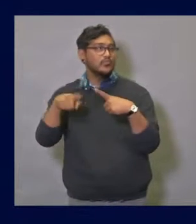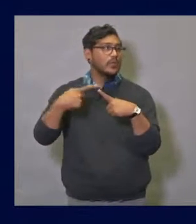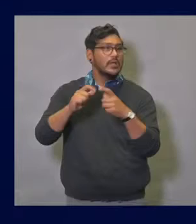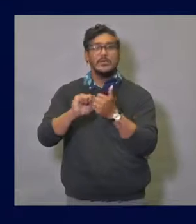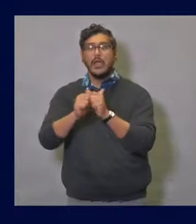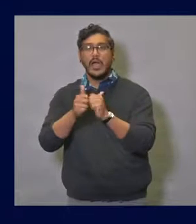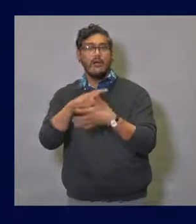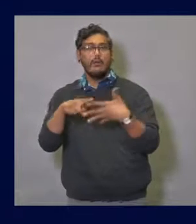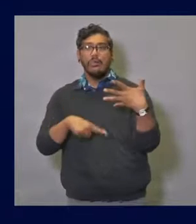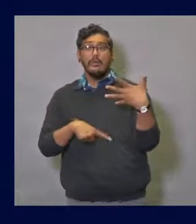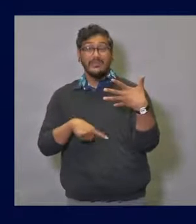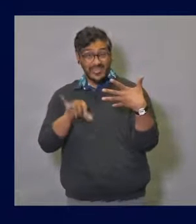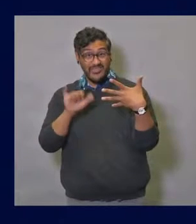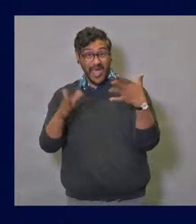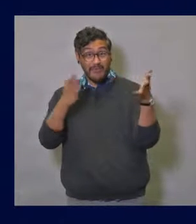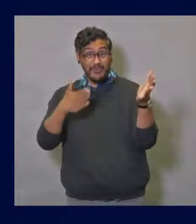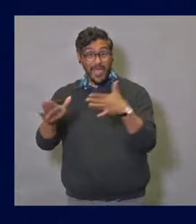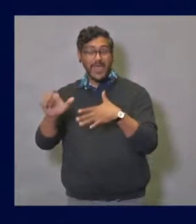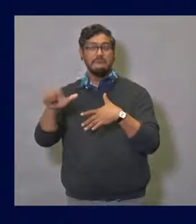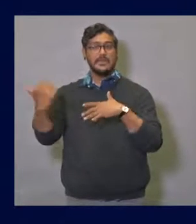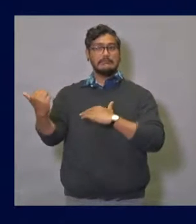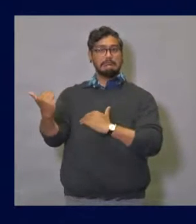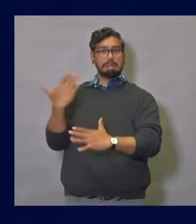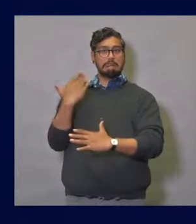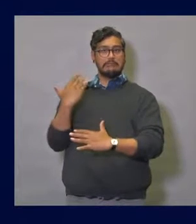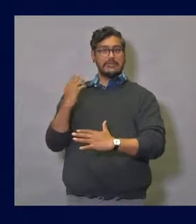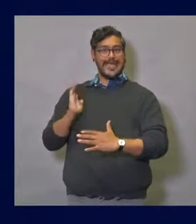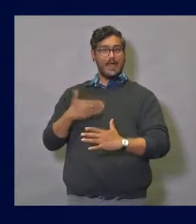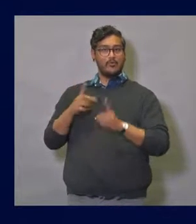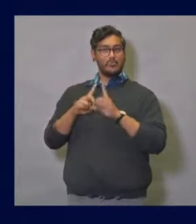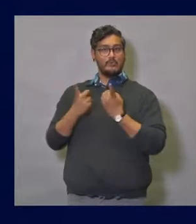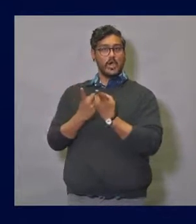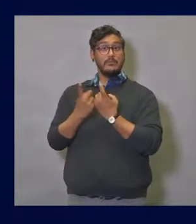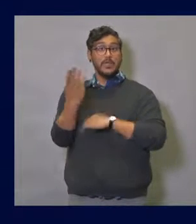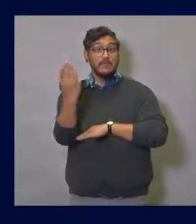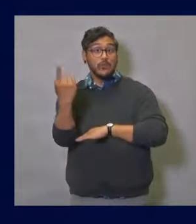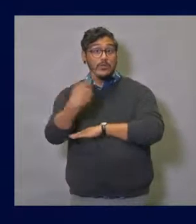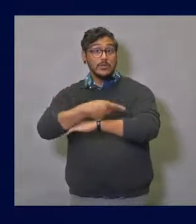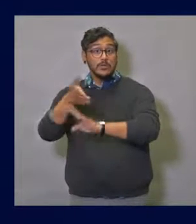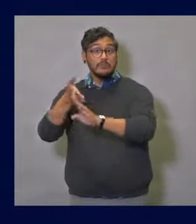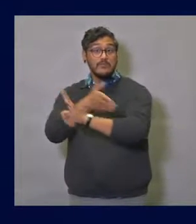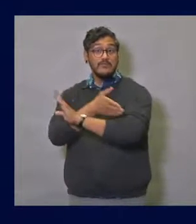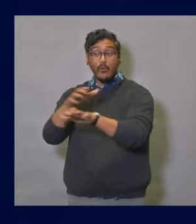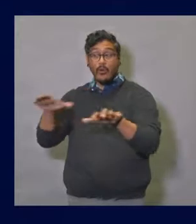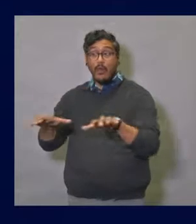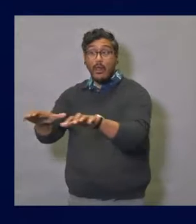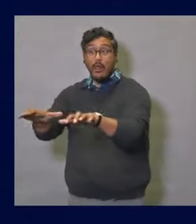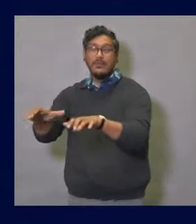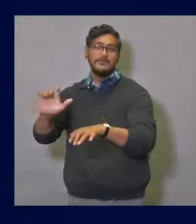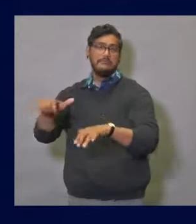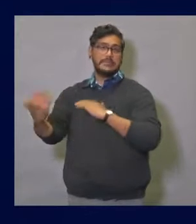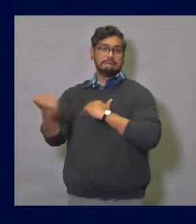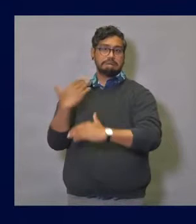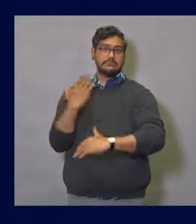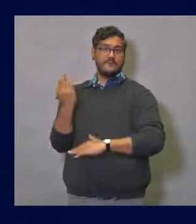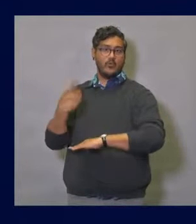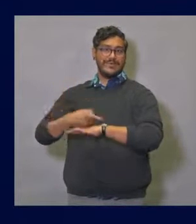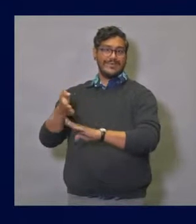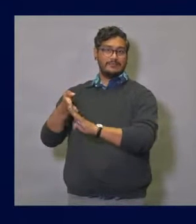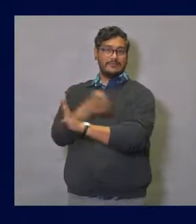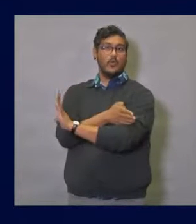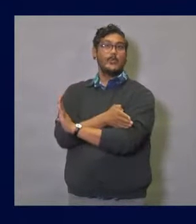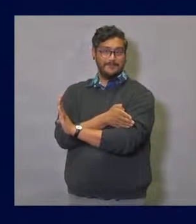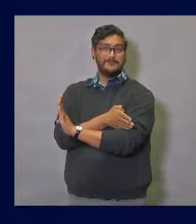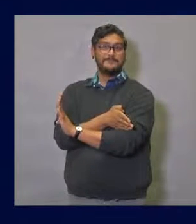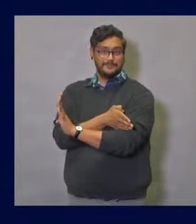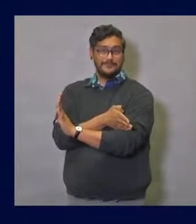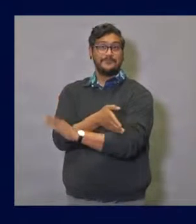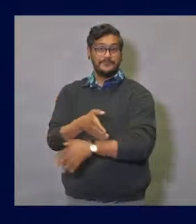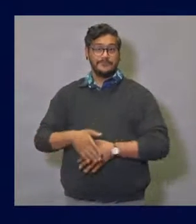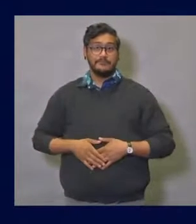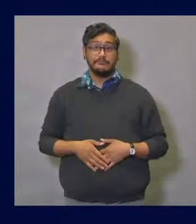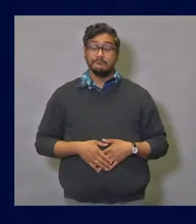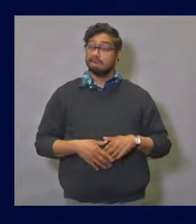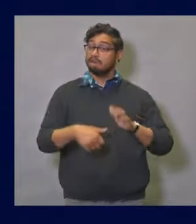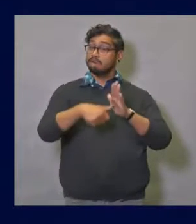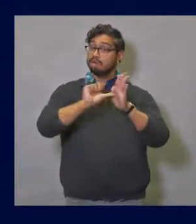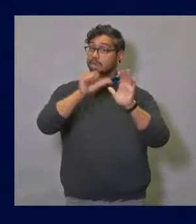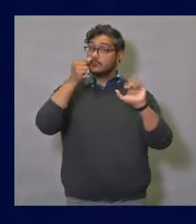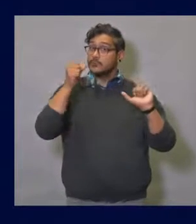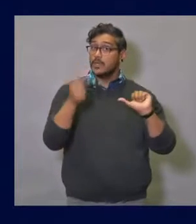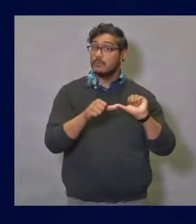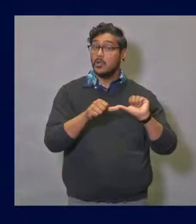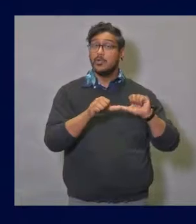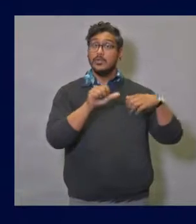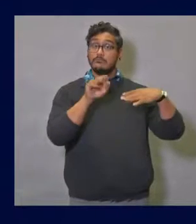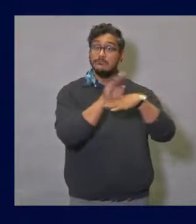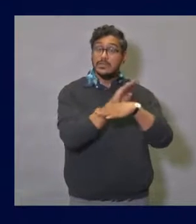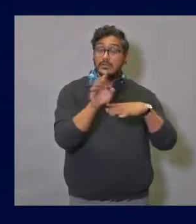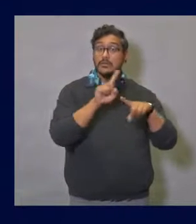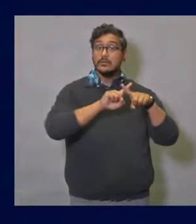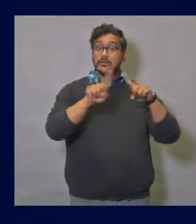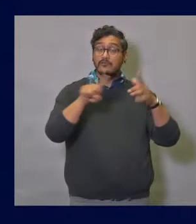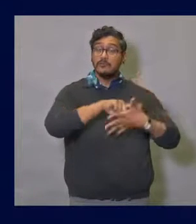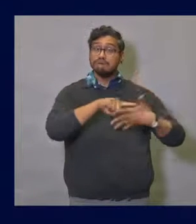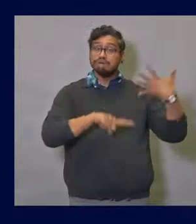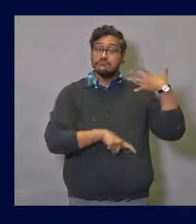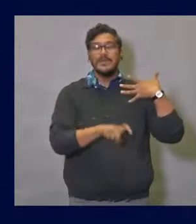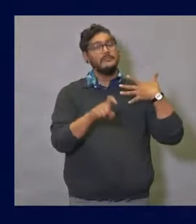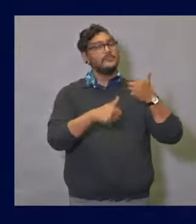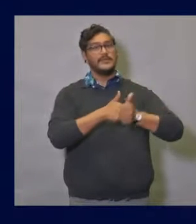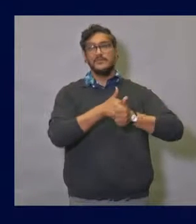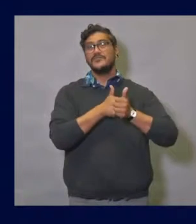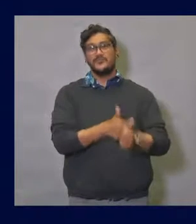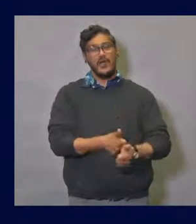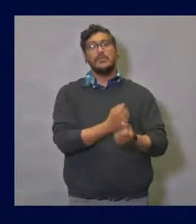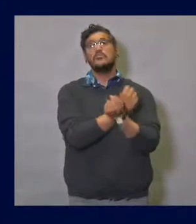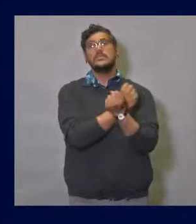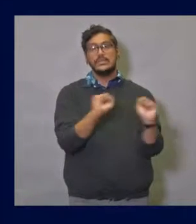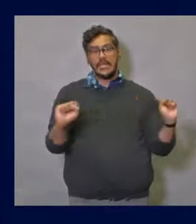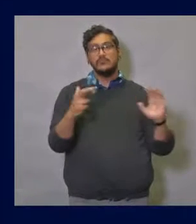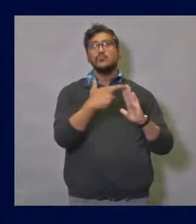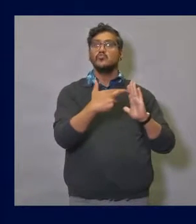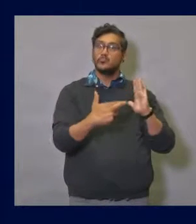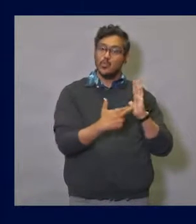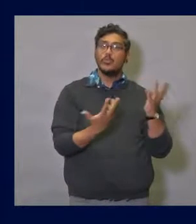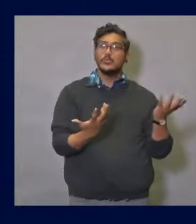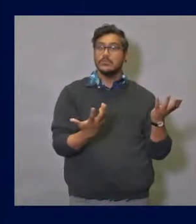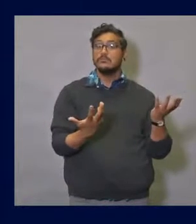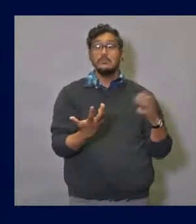SEGURIDAD PARA VOLVER A JUGAR Y